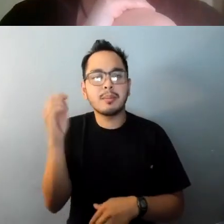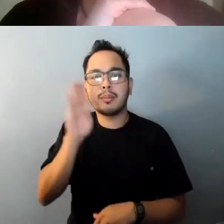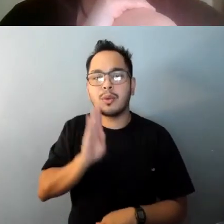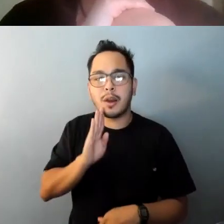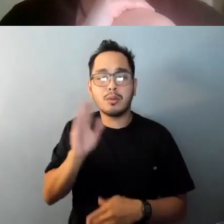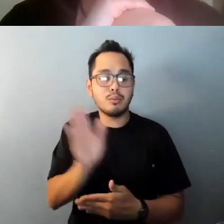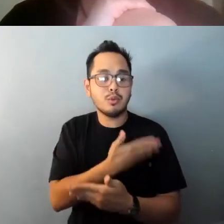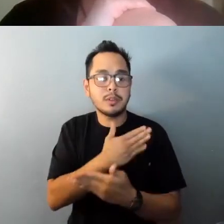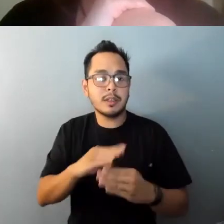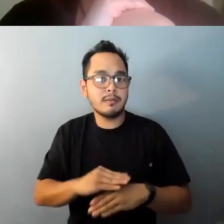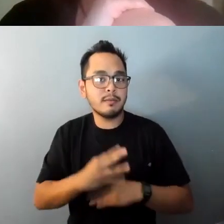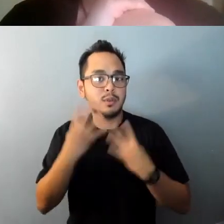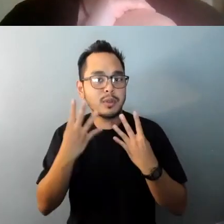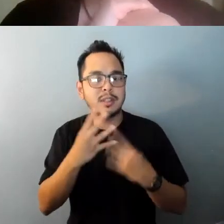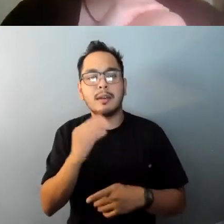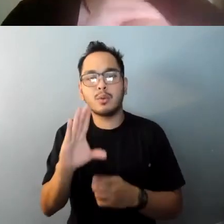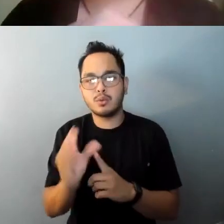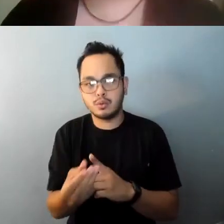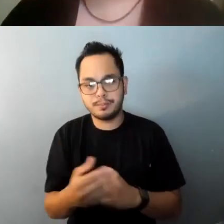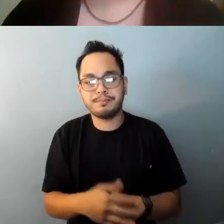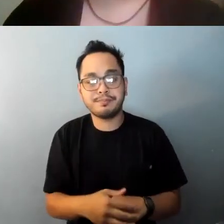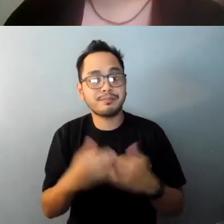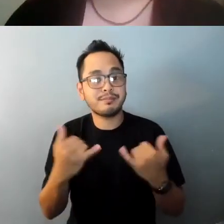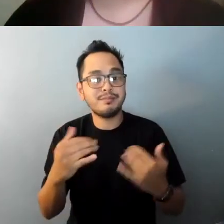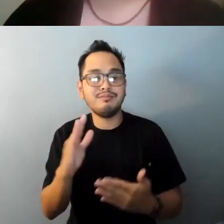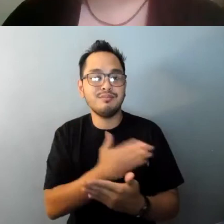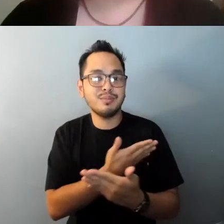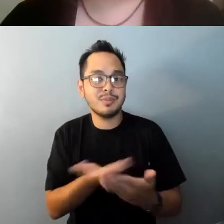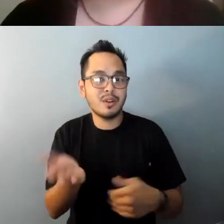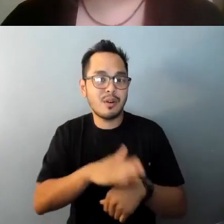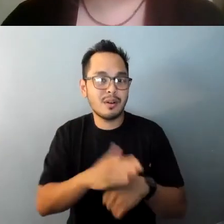We are going to turn the music back on for a little bit and leave the zoom open for a